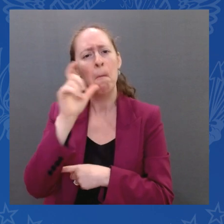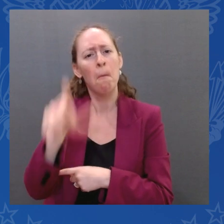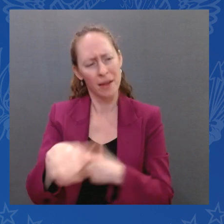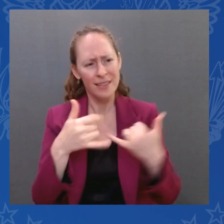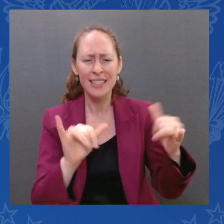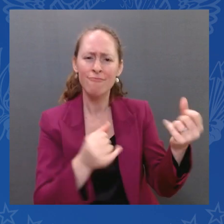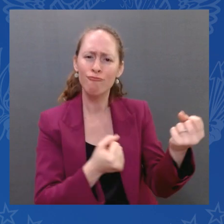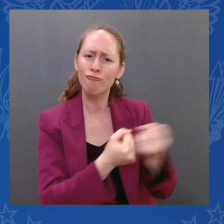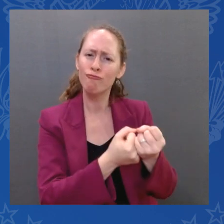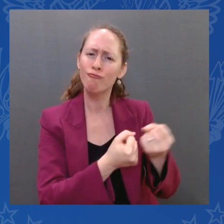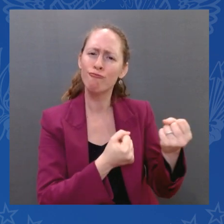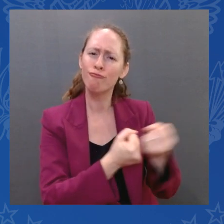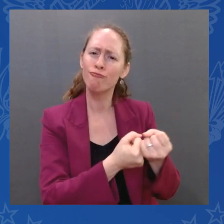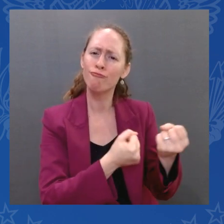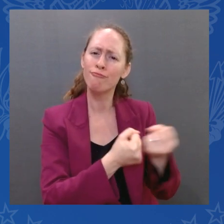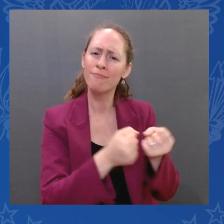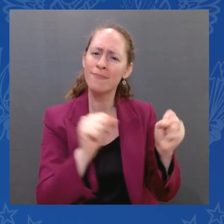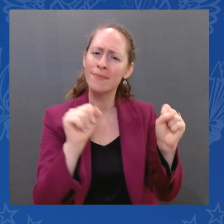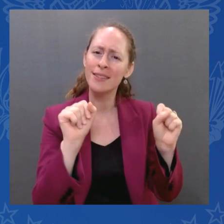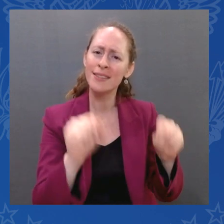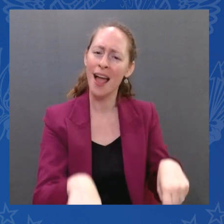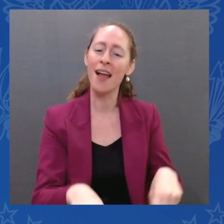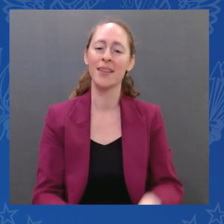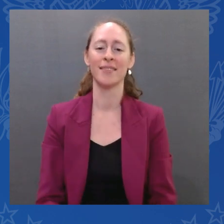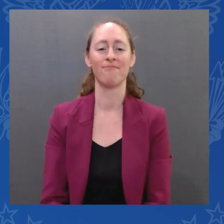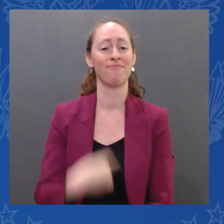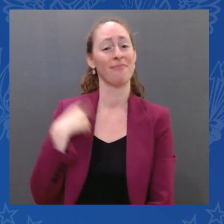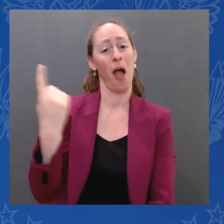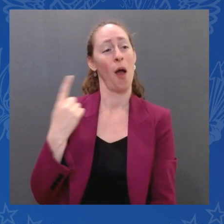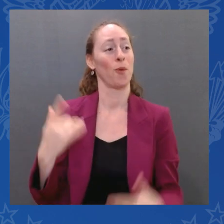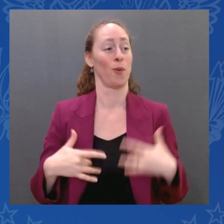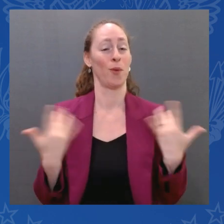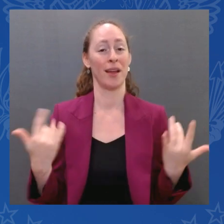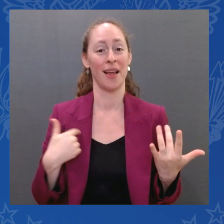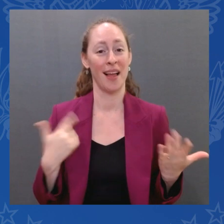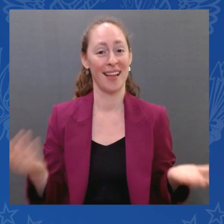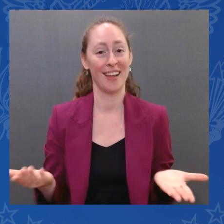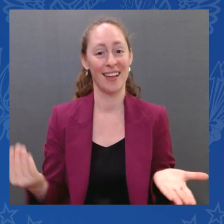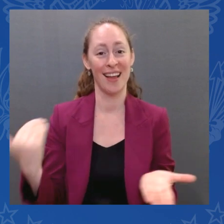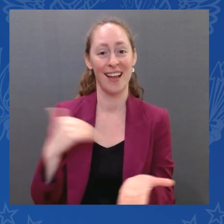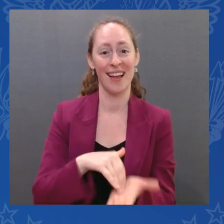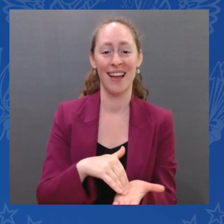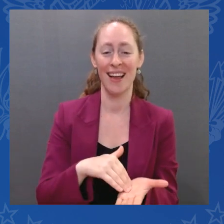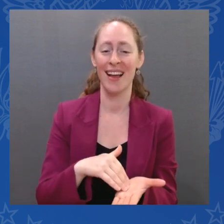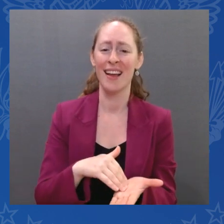where the ancient roots of the Jewish people date back to biblical times, is a blessing.